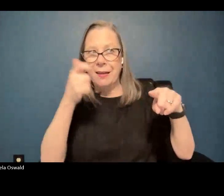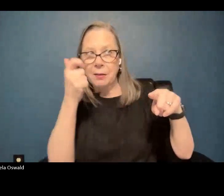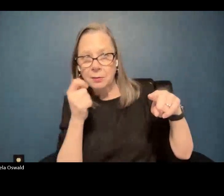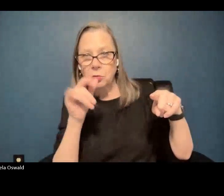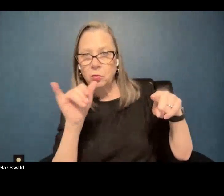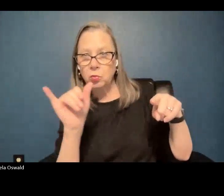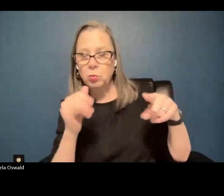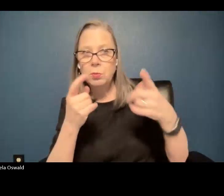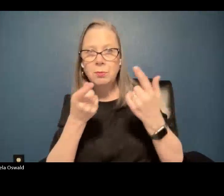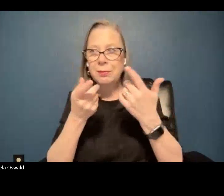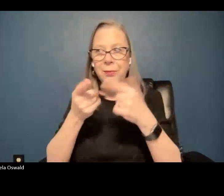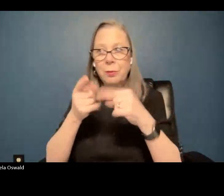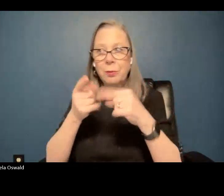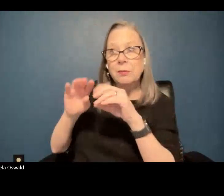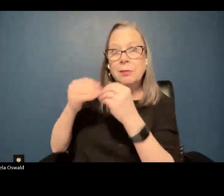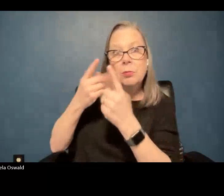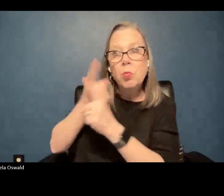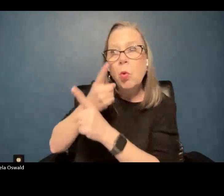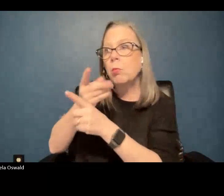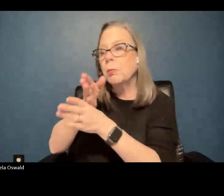rate of pay, benefits, incentives, etcetera,